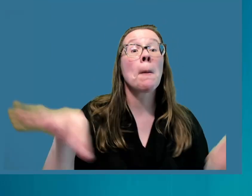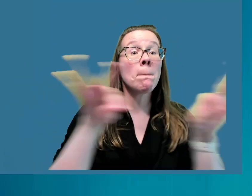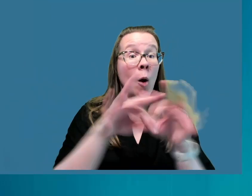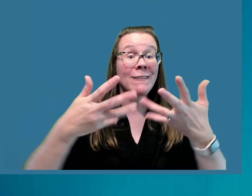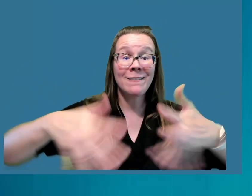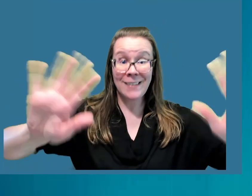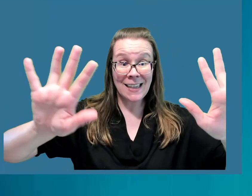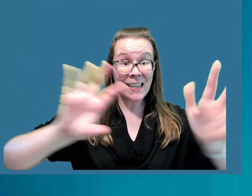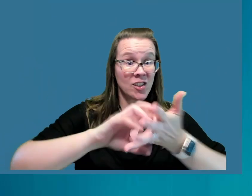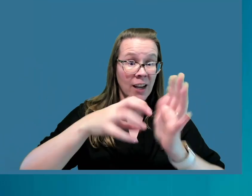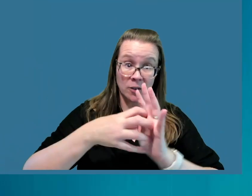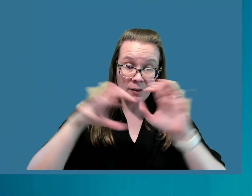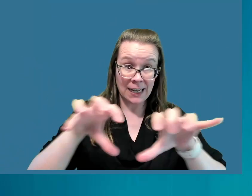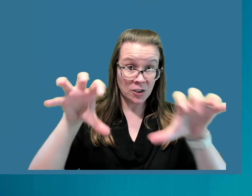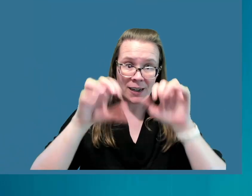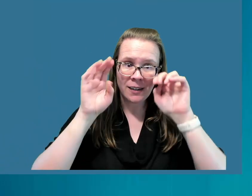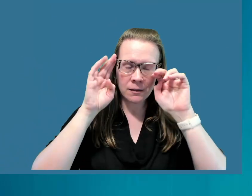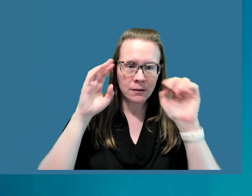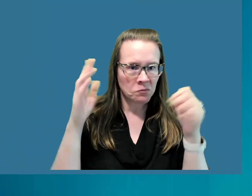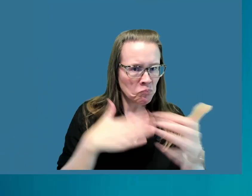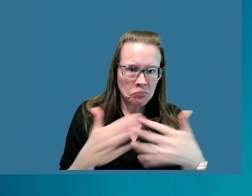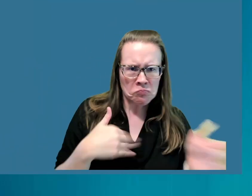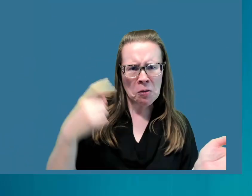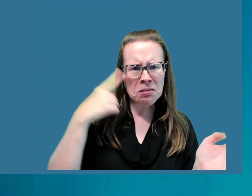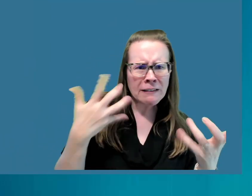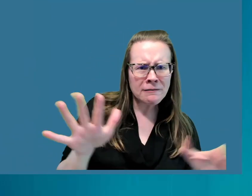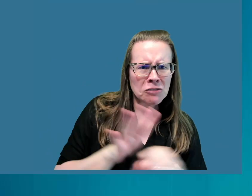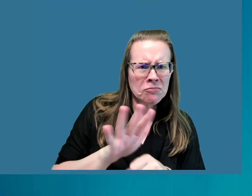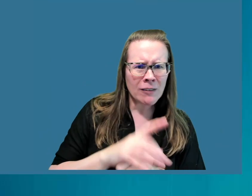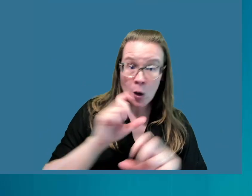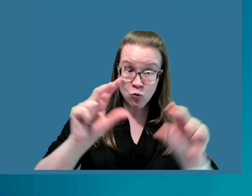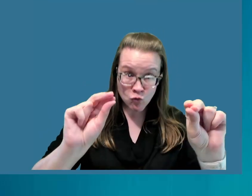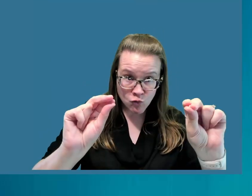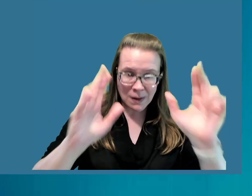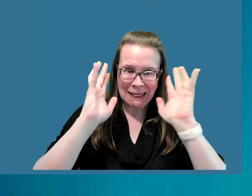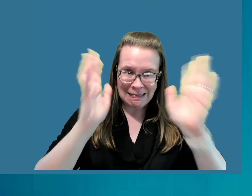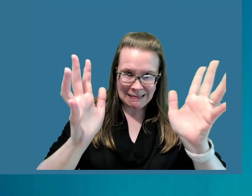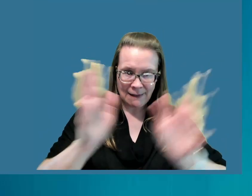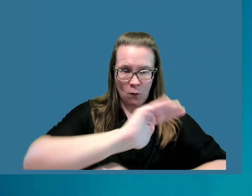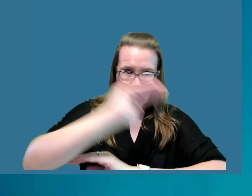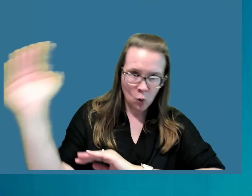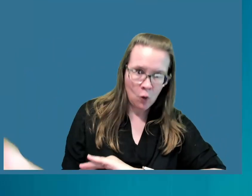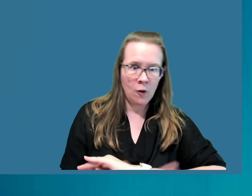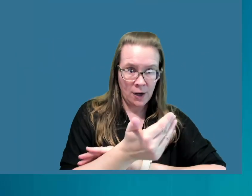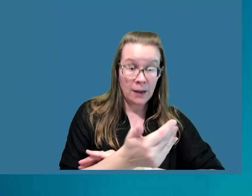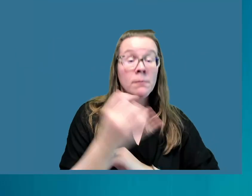piped everything. Leave them out overnight. There's a small chance, like, maybe you, uh,